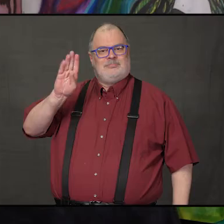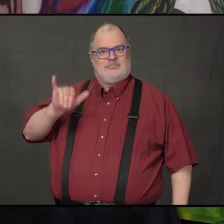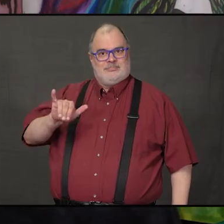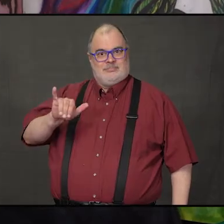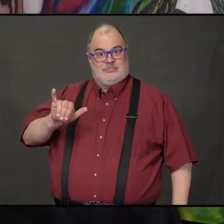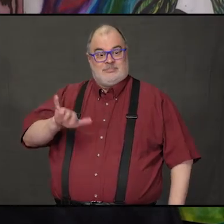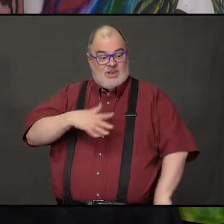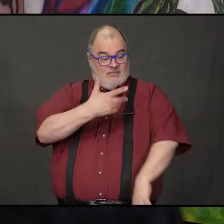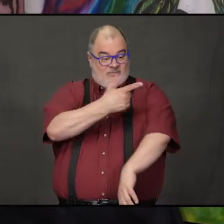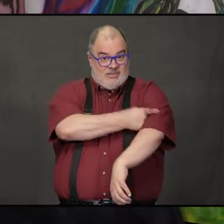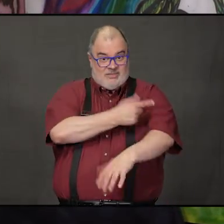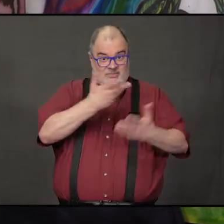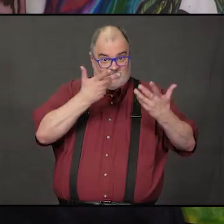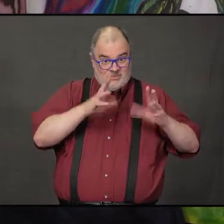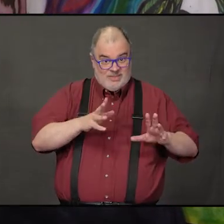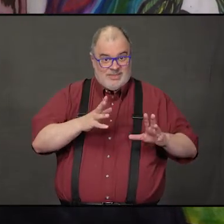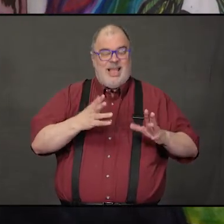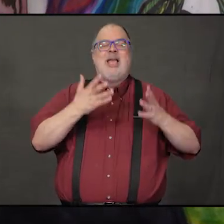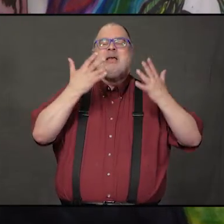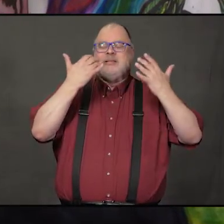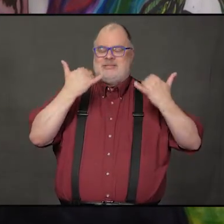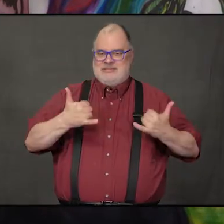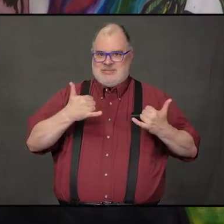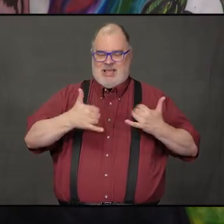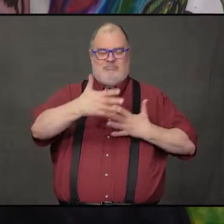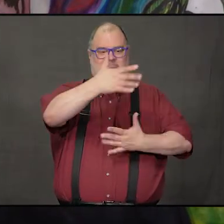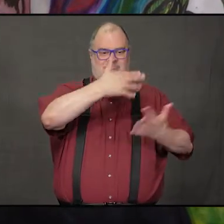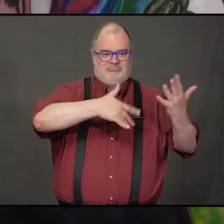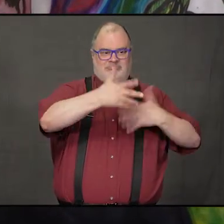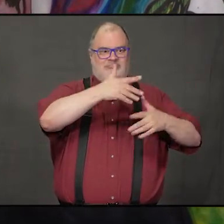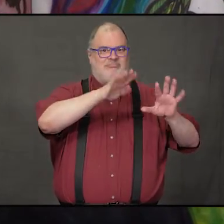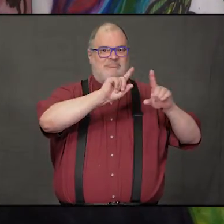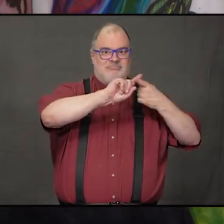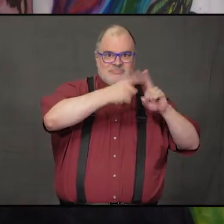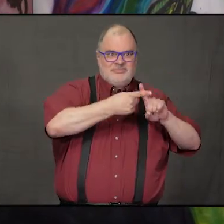I feel stronger and braver! Remember “boost your protection; get the injection!”